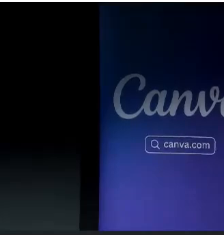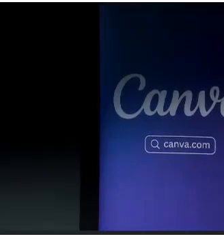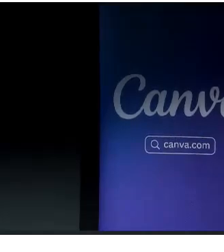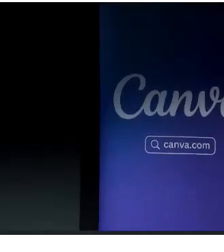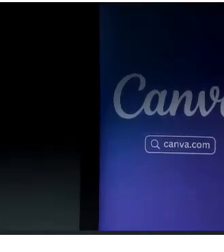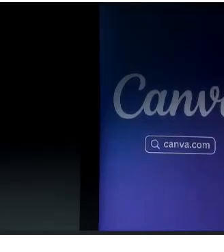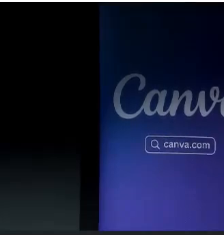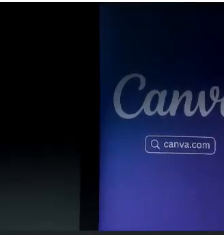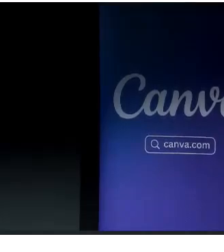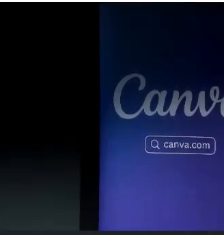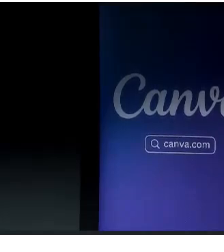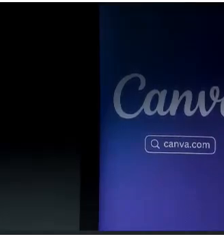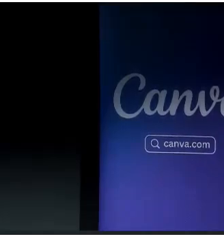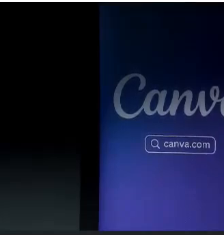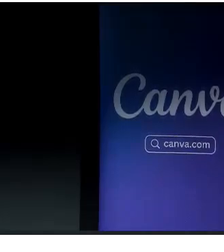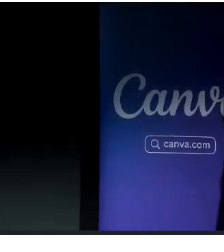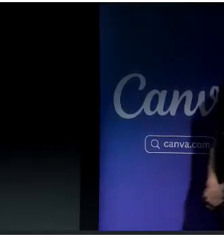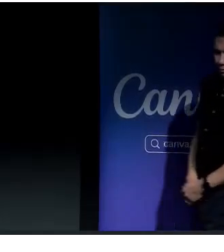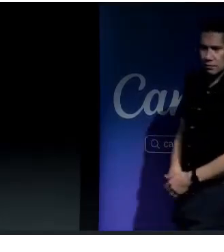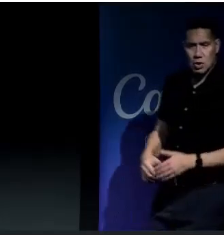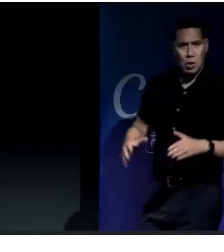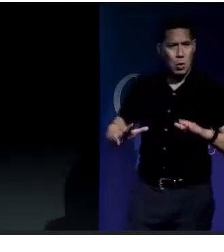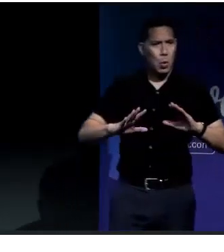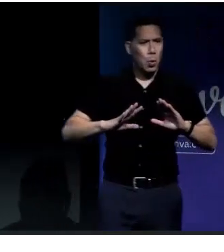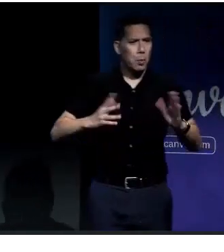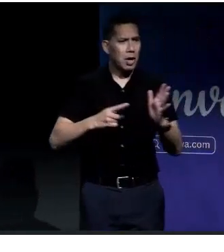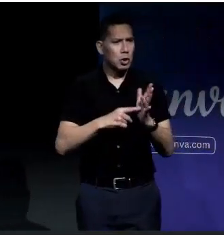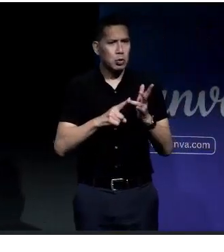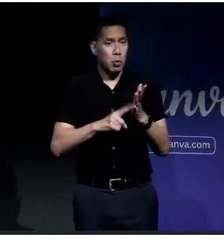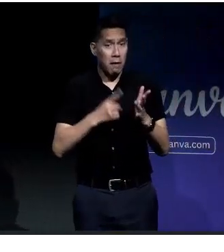the long description somewhere. Or if you put it in the wrong place, the automated tool doesn't know.